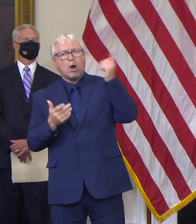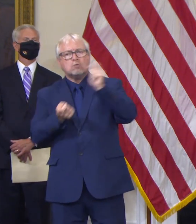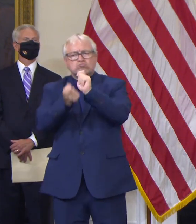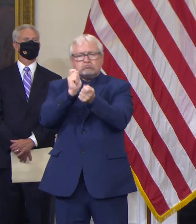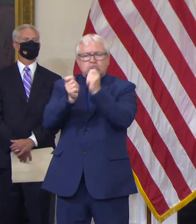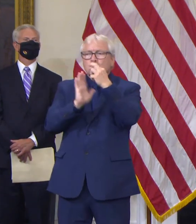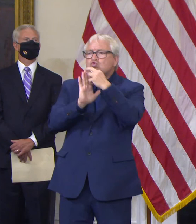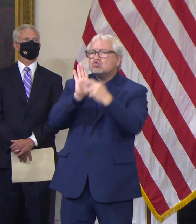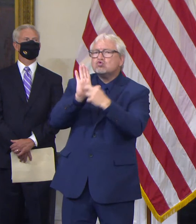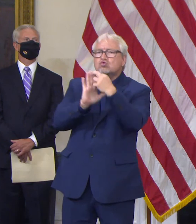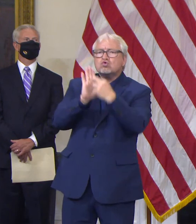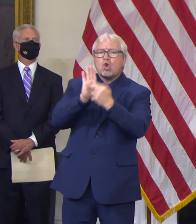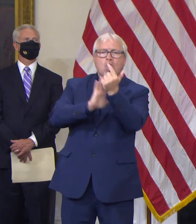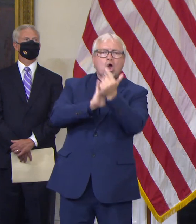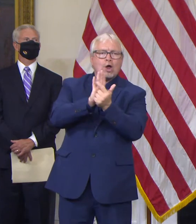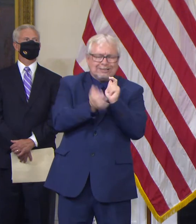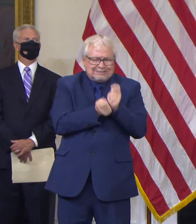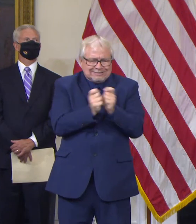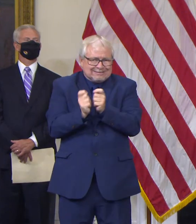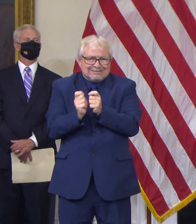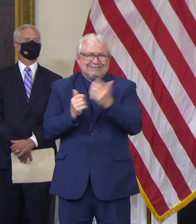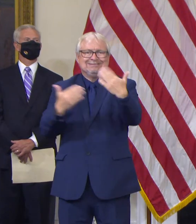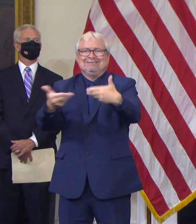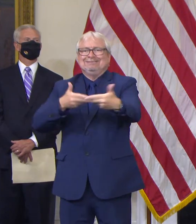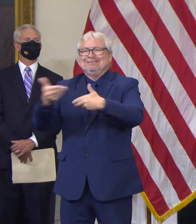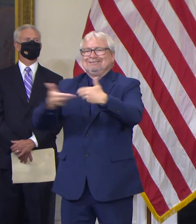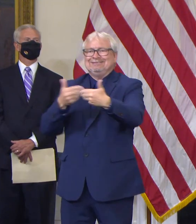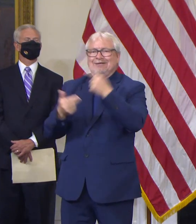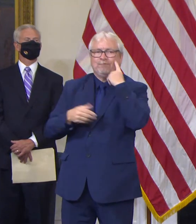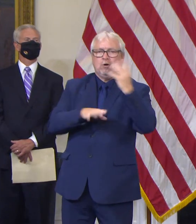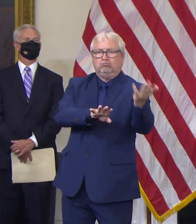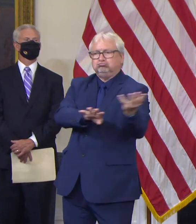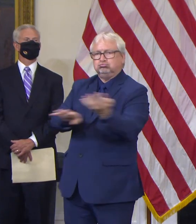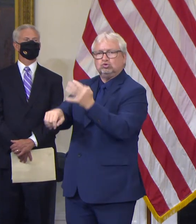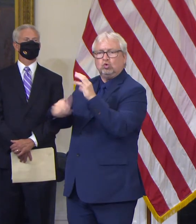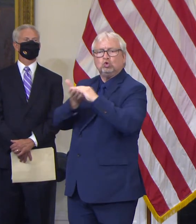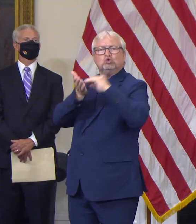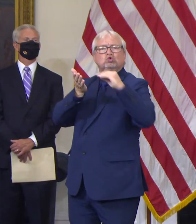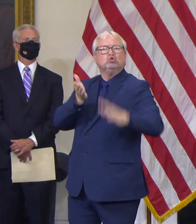Under a state of emergency, I had the power to change all of those laws, and